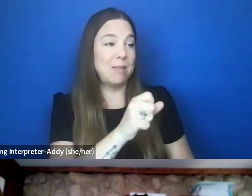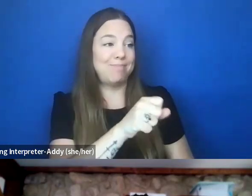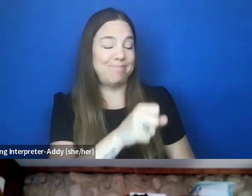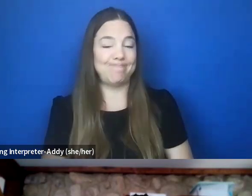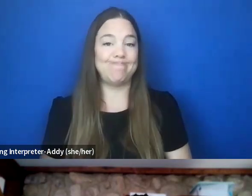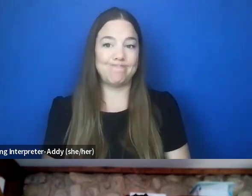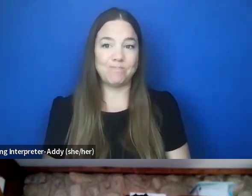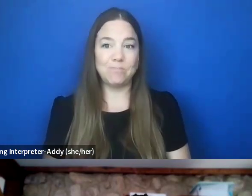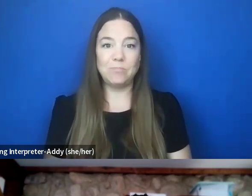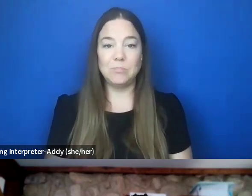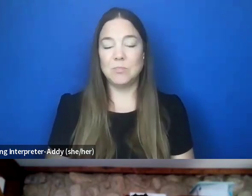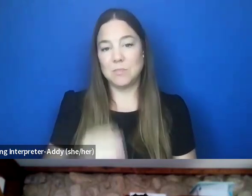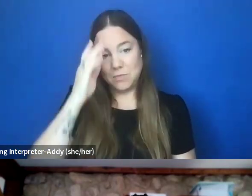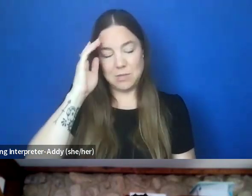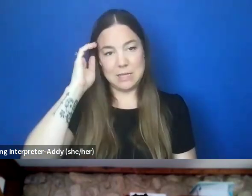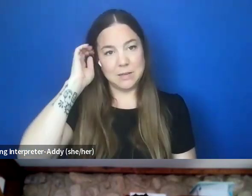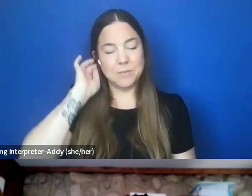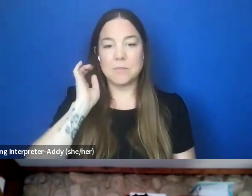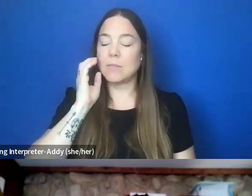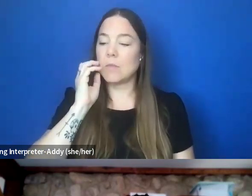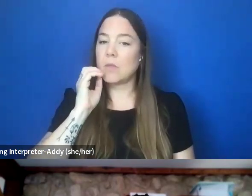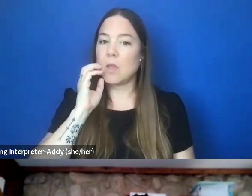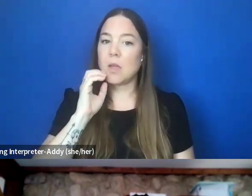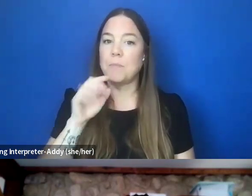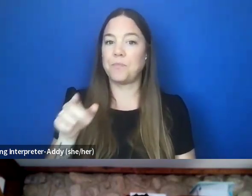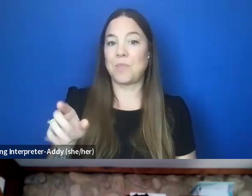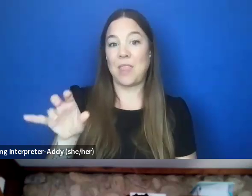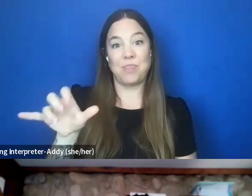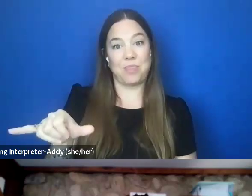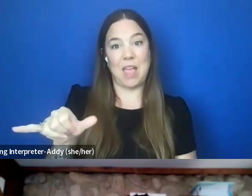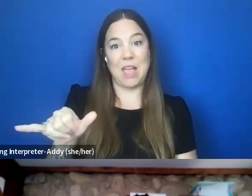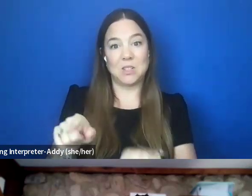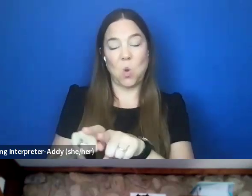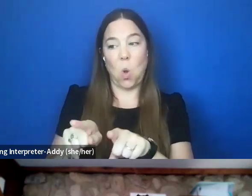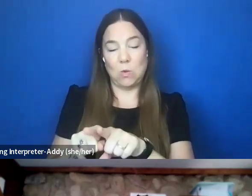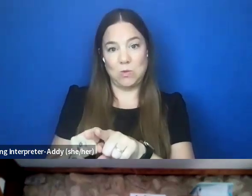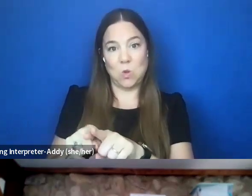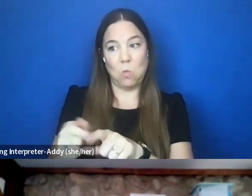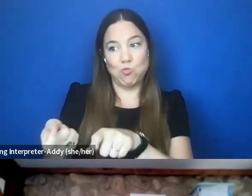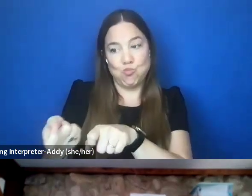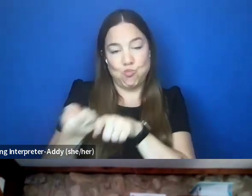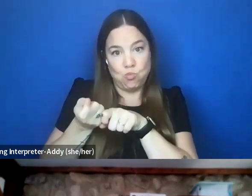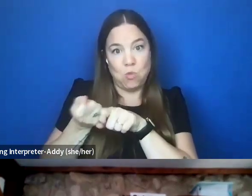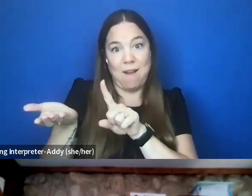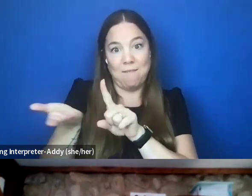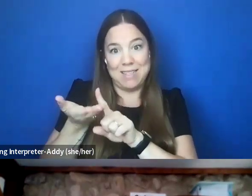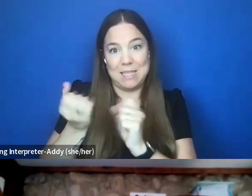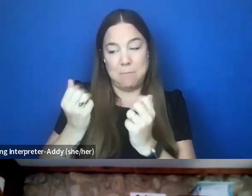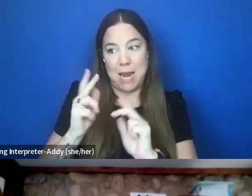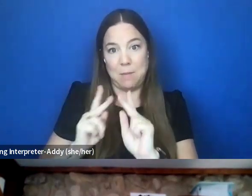Don Dew: I would say that that actually Don Dew: draws a lot of people to the Conference because of the Youth Conference itself